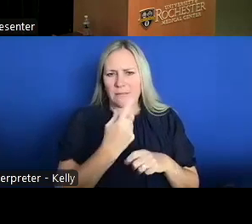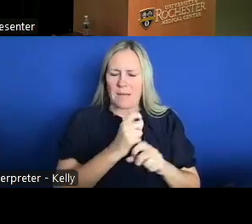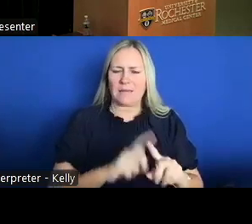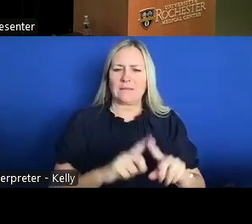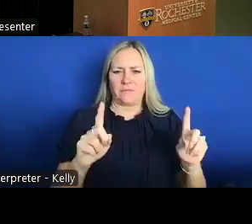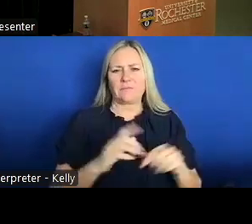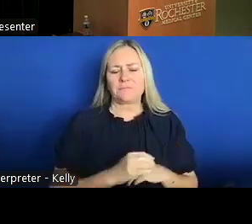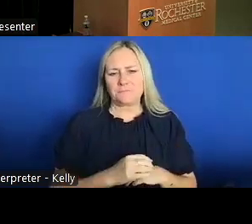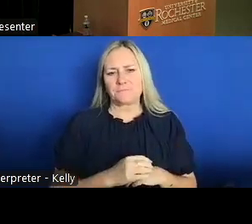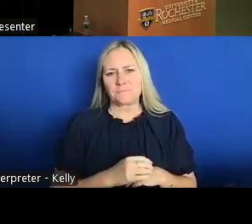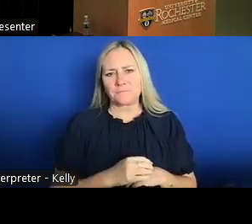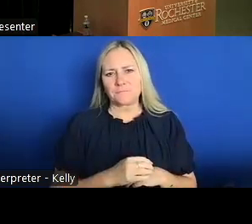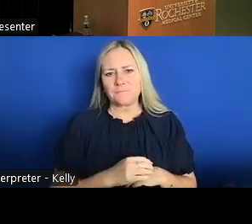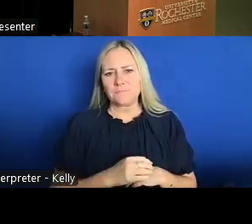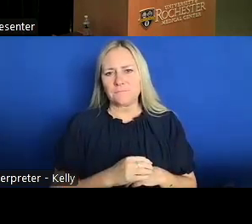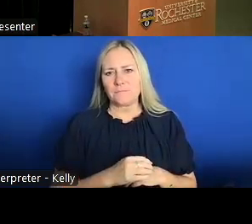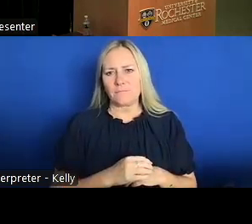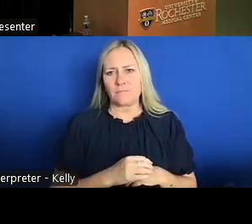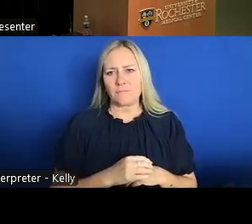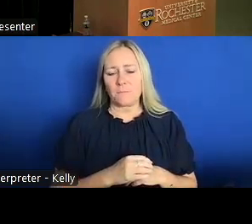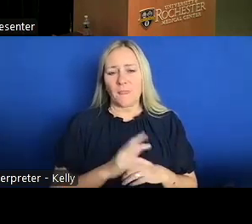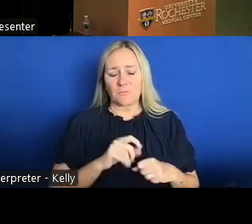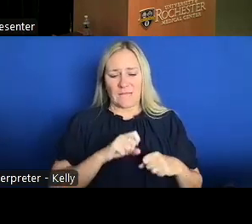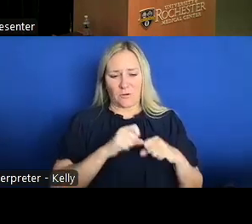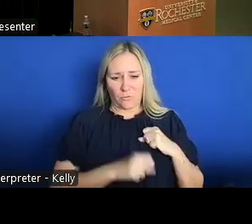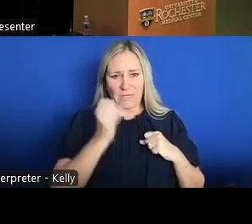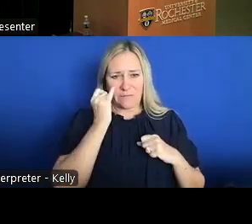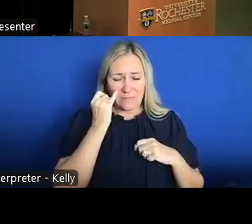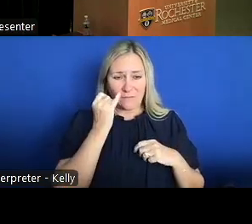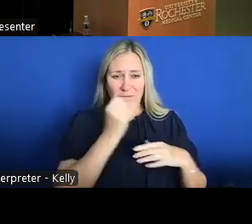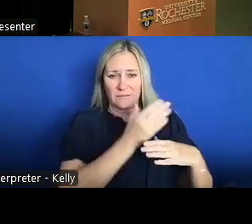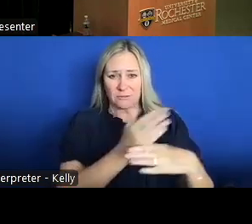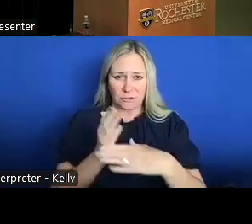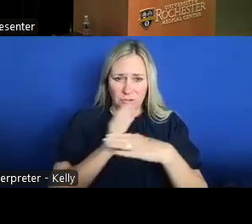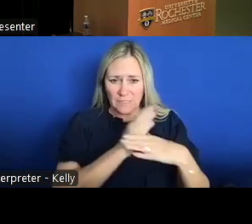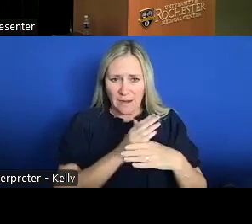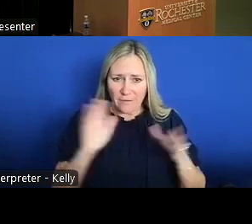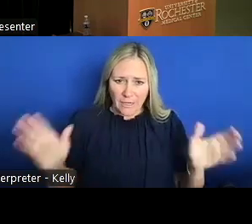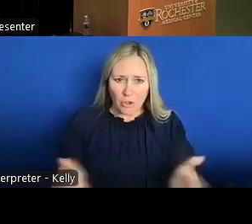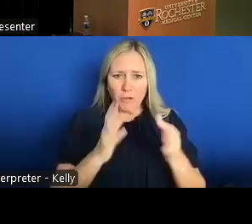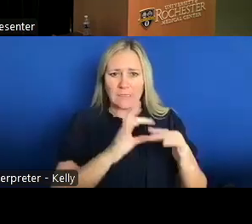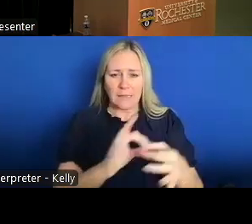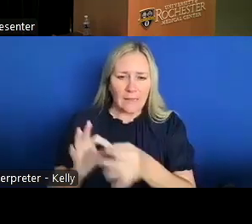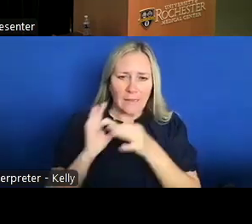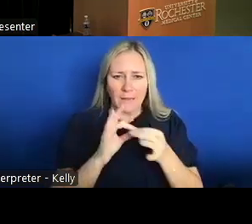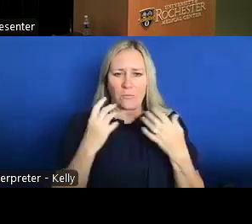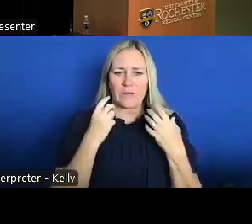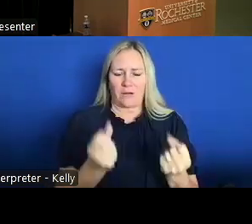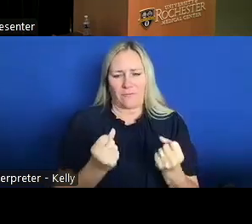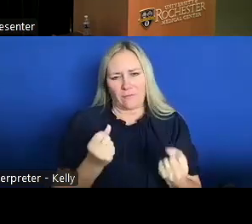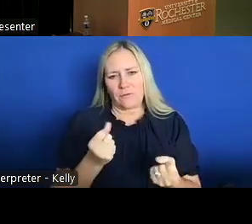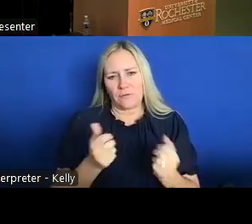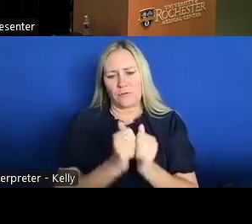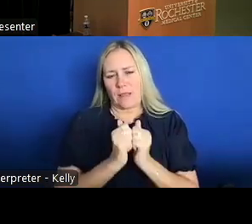so sharing grief and encouraging collaborative uh recovery efforts is very important